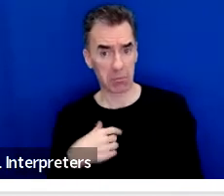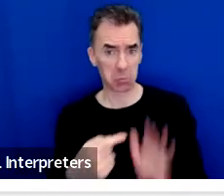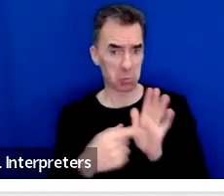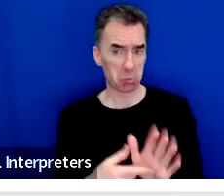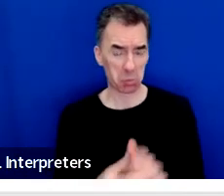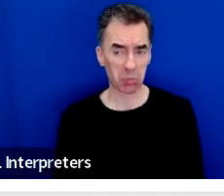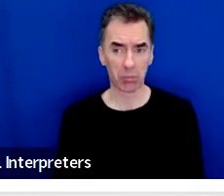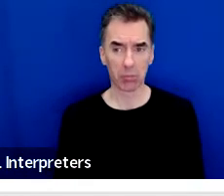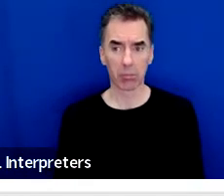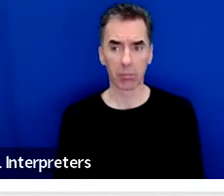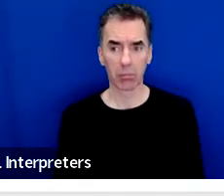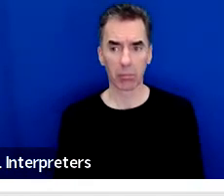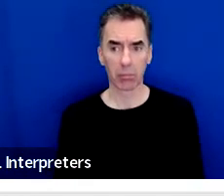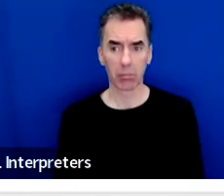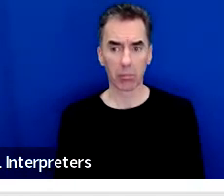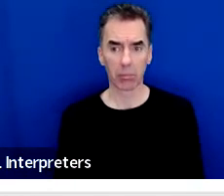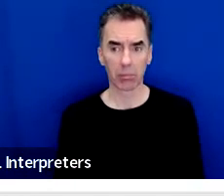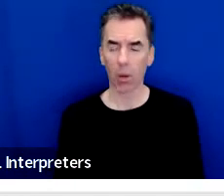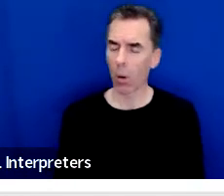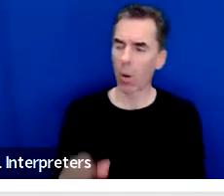Can I just point out one more thing before I start doing my screen? Yes.